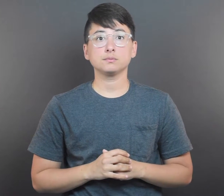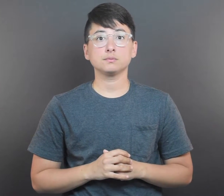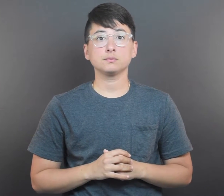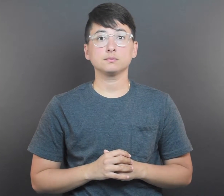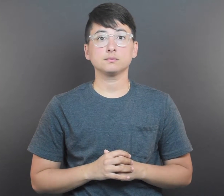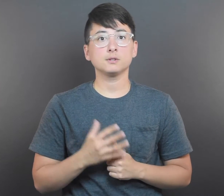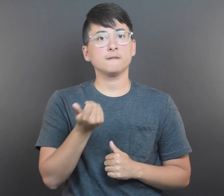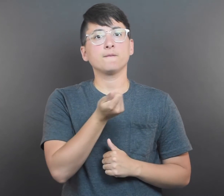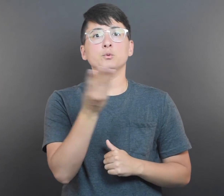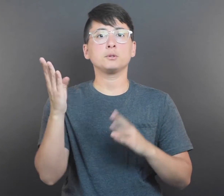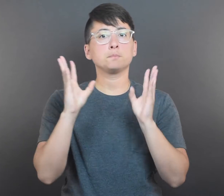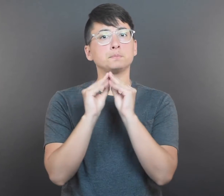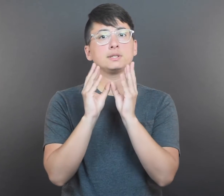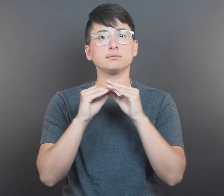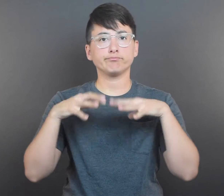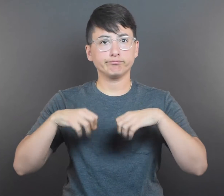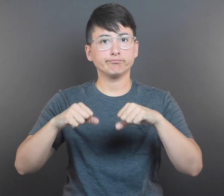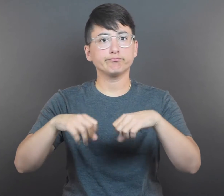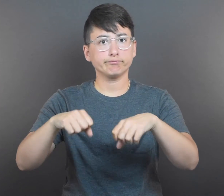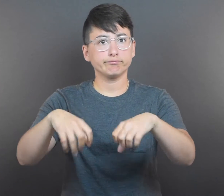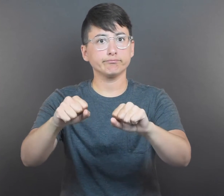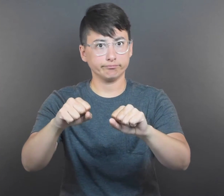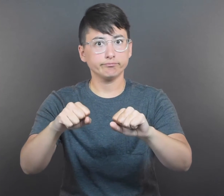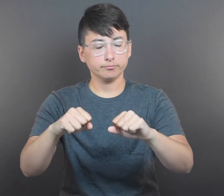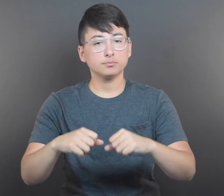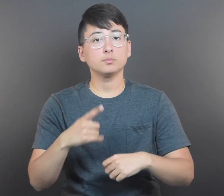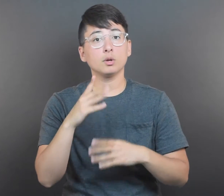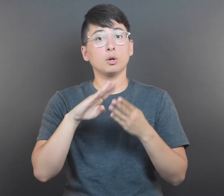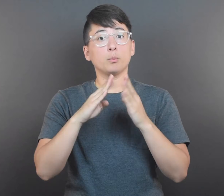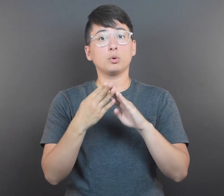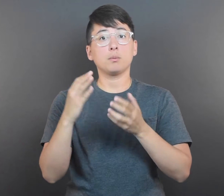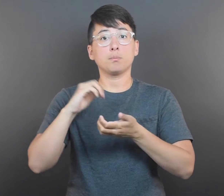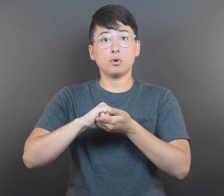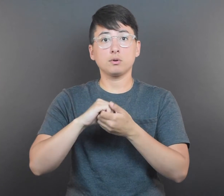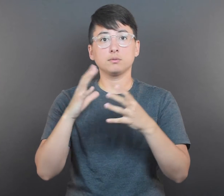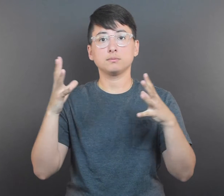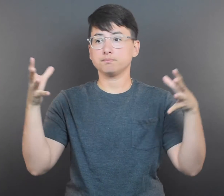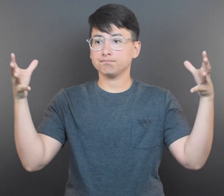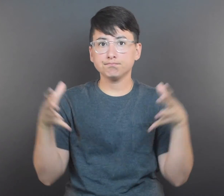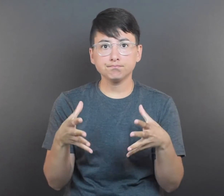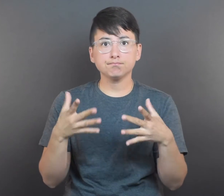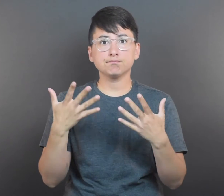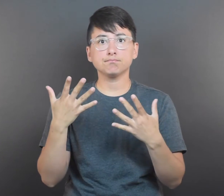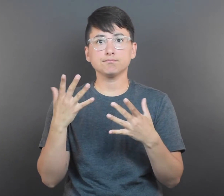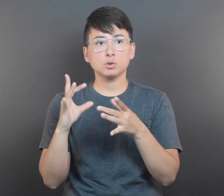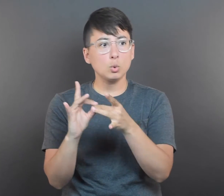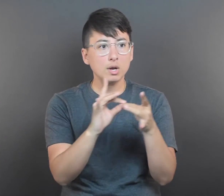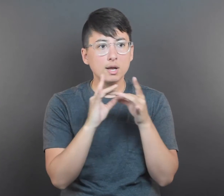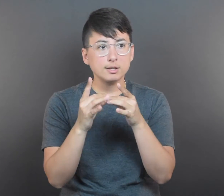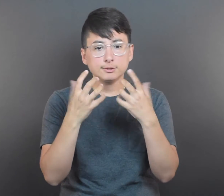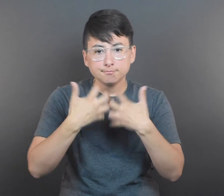Community engagement coordinators serving the African immigrant community, including CAIRO,